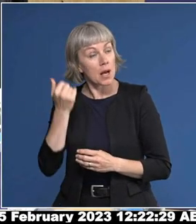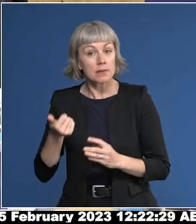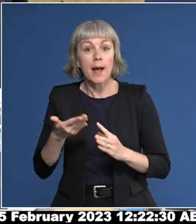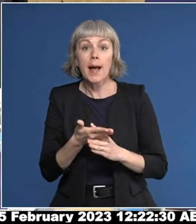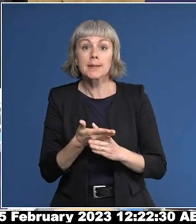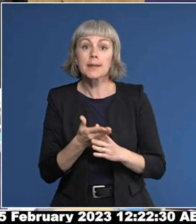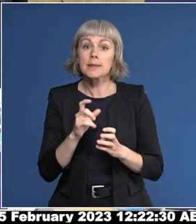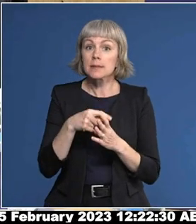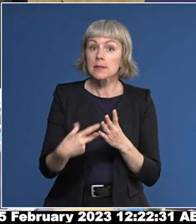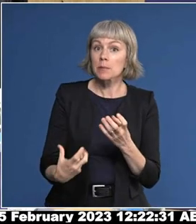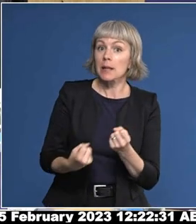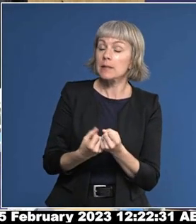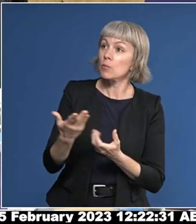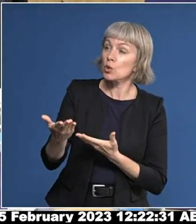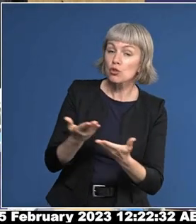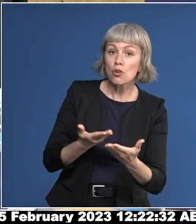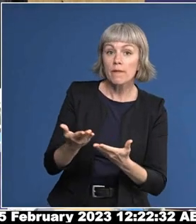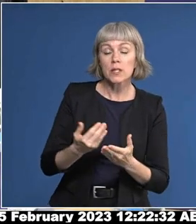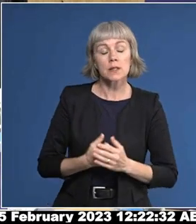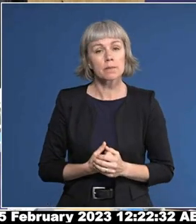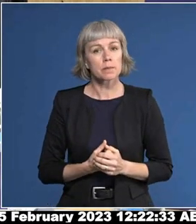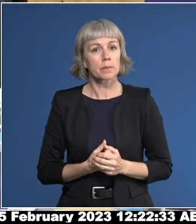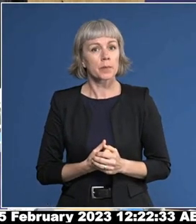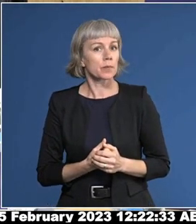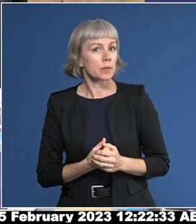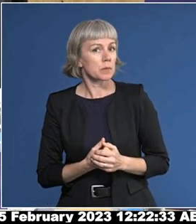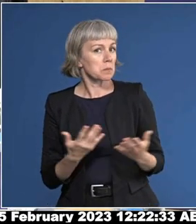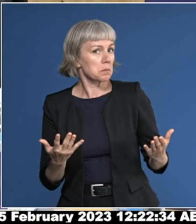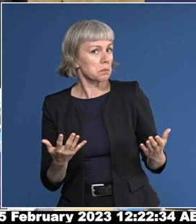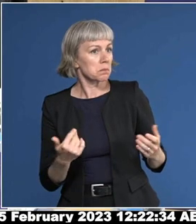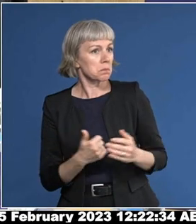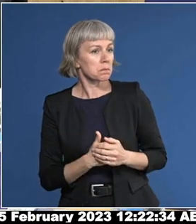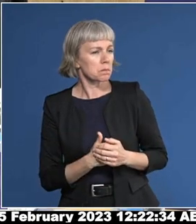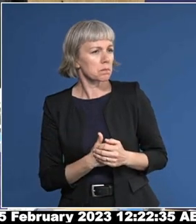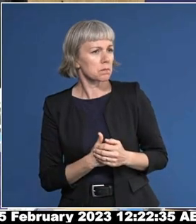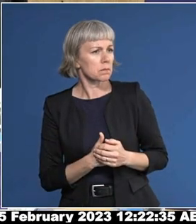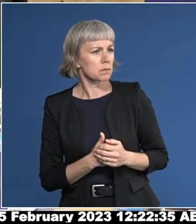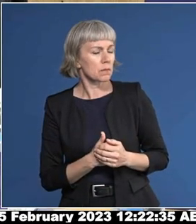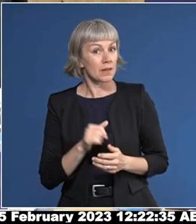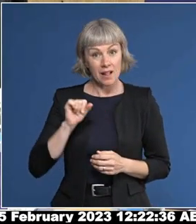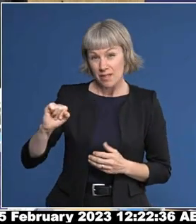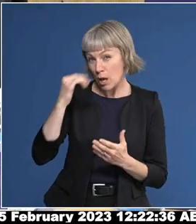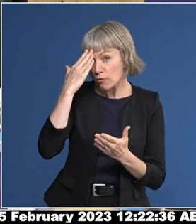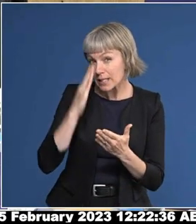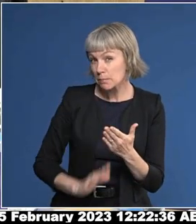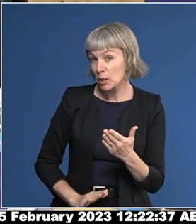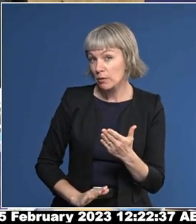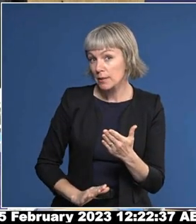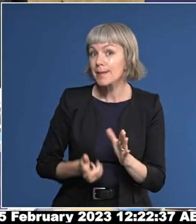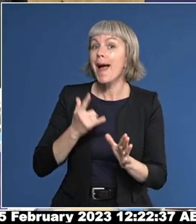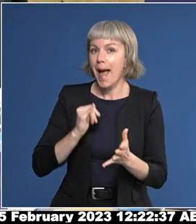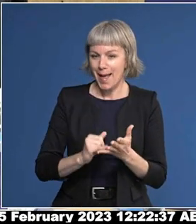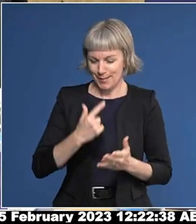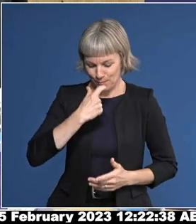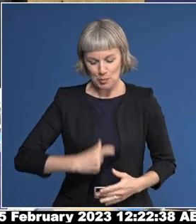Have they - what - is their experience as a lived experience of disability one in which